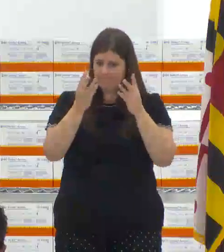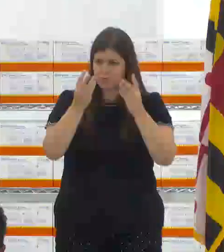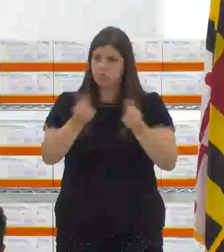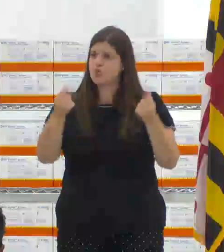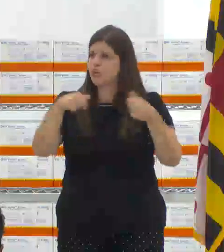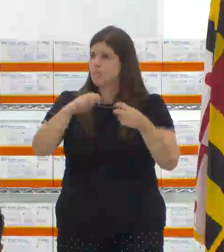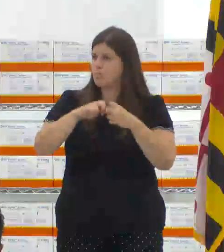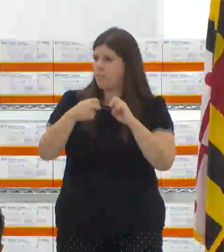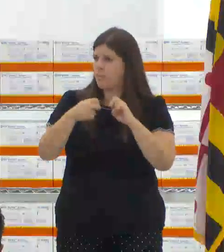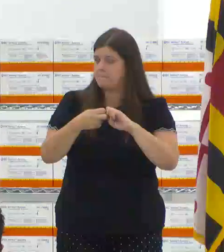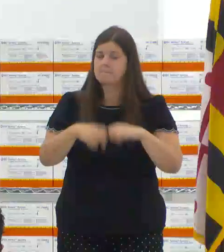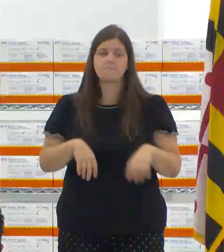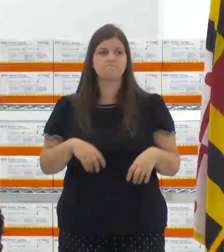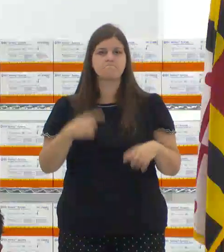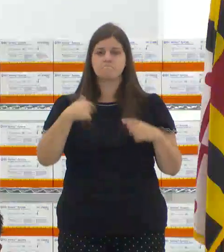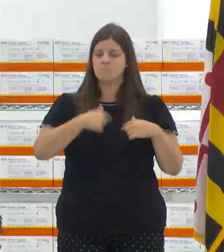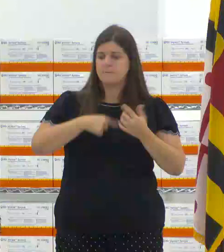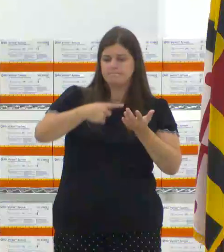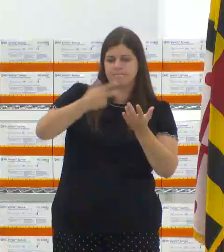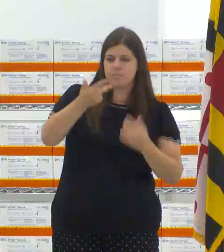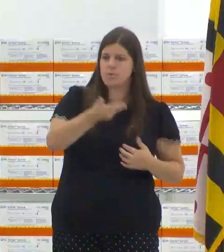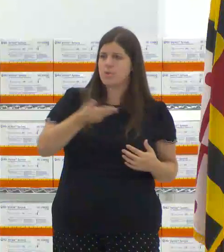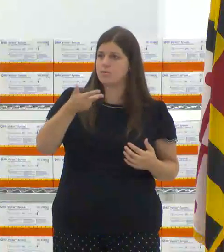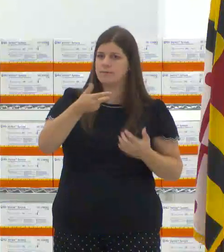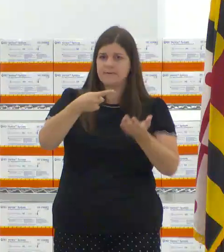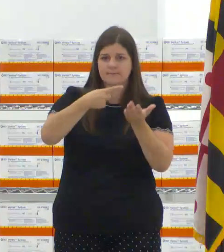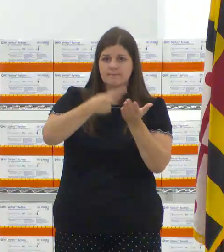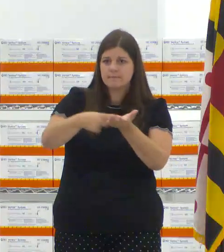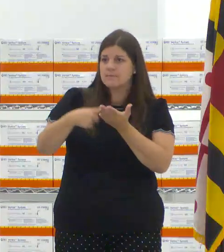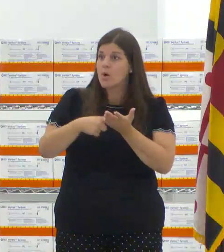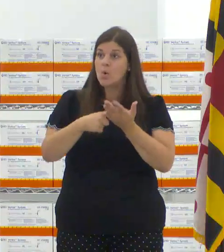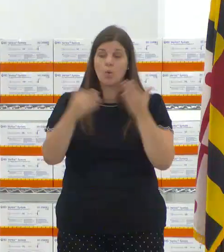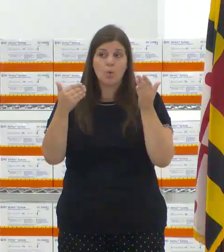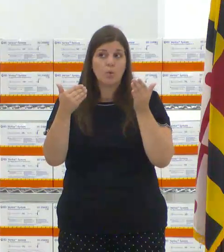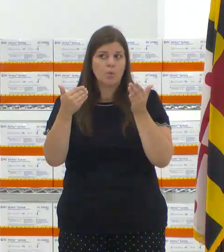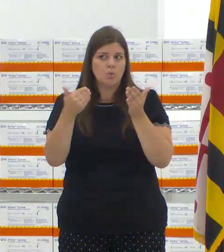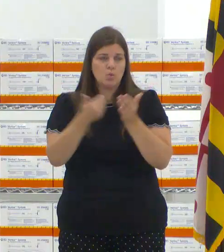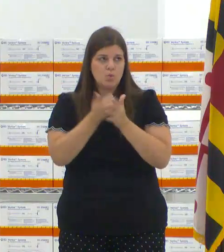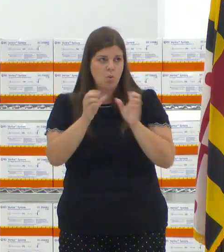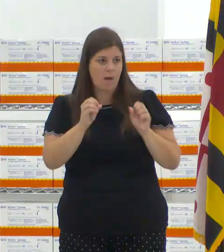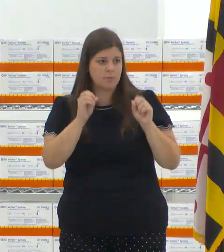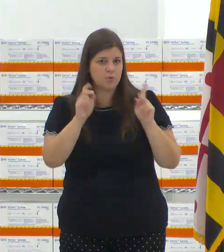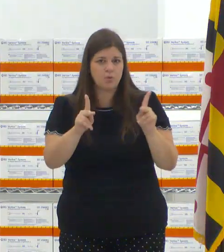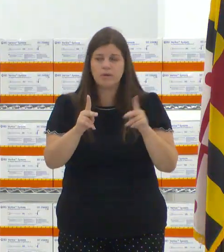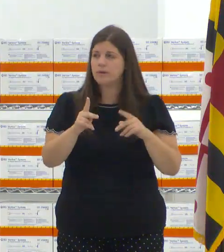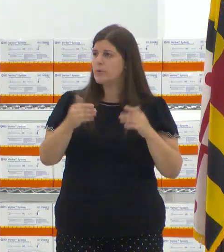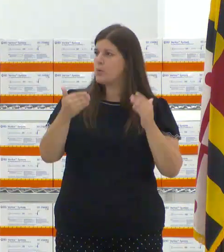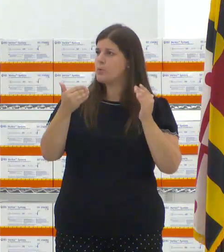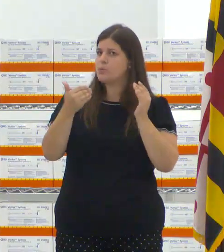great work that they do and Dr. And I'd like to thank the Rockefeller Foundation for the Shah, thank you for joining us for this important announcement.